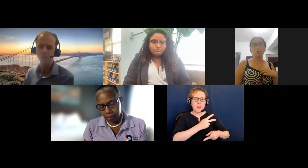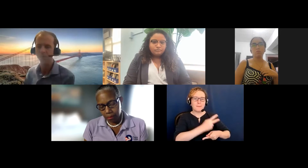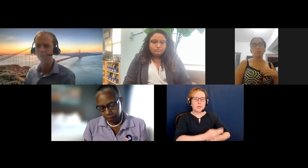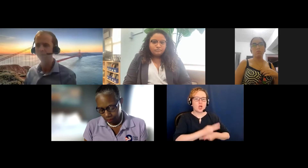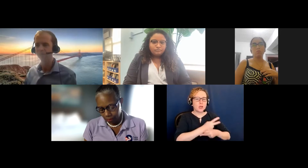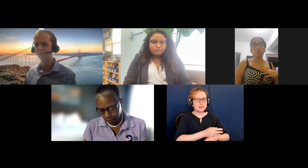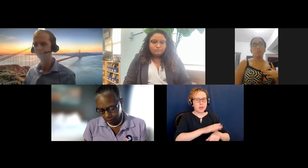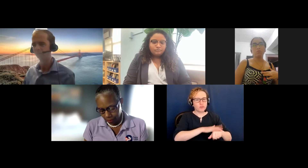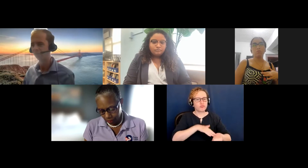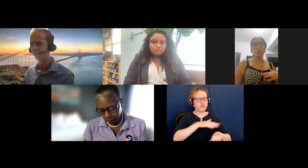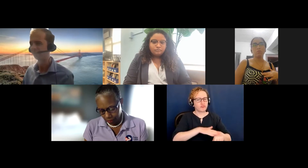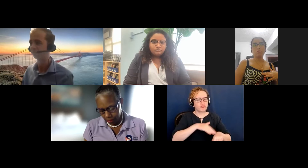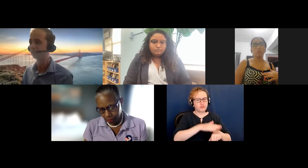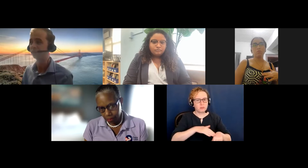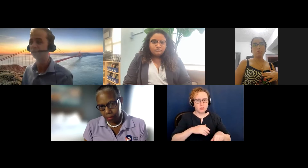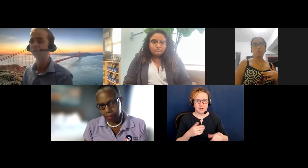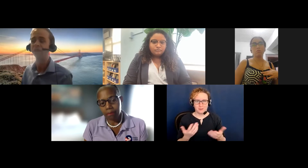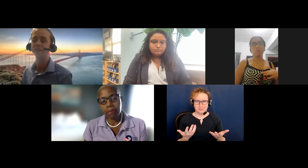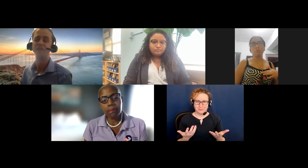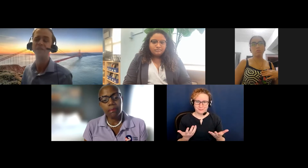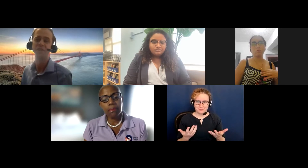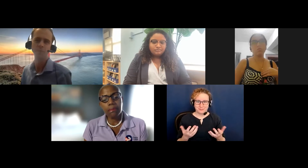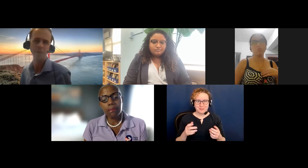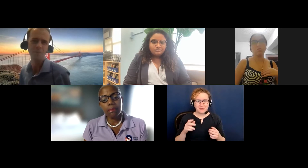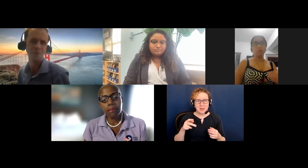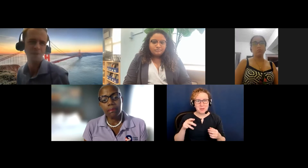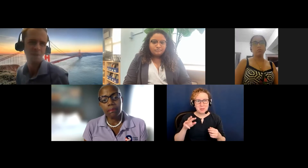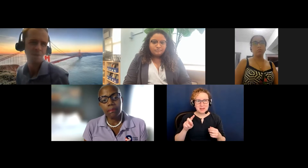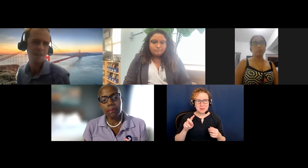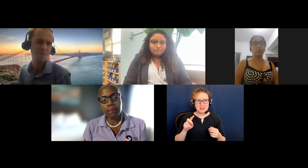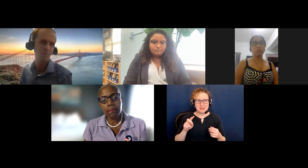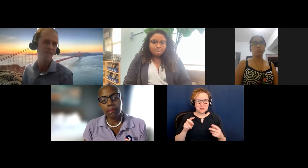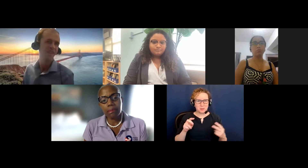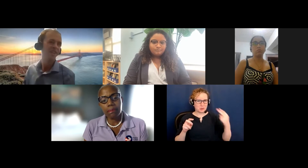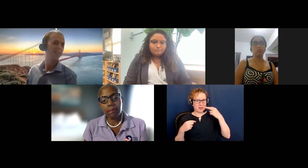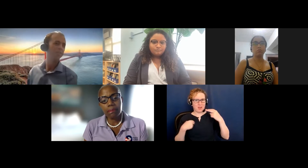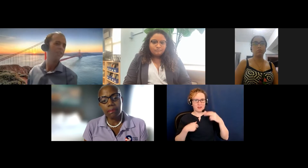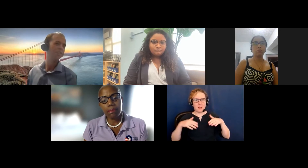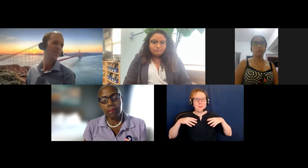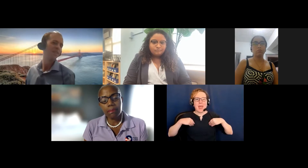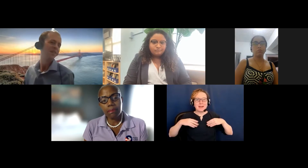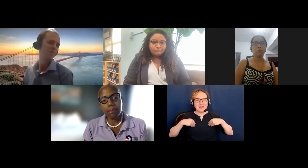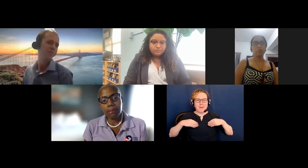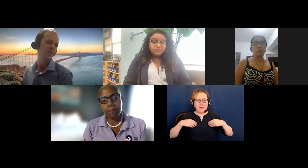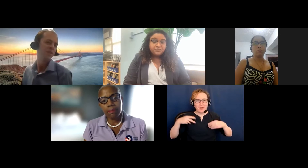with disabilities, sometimes nondisabled people perceive us as being passive. Even in places